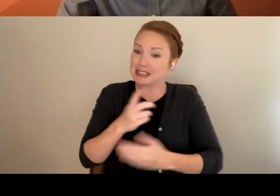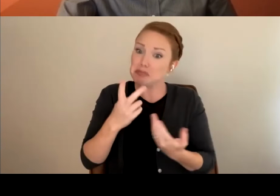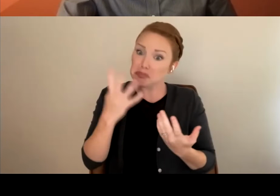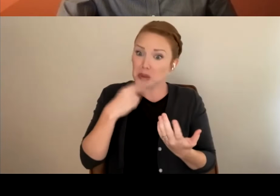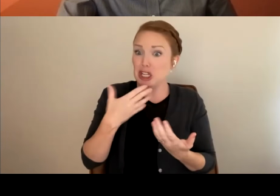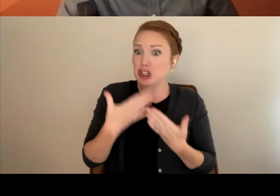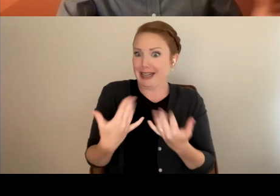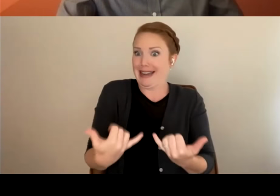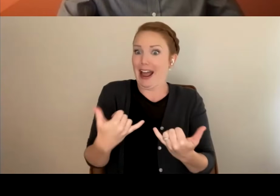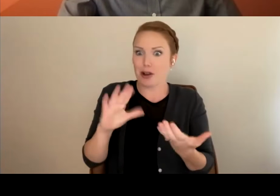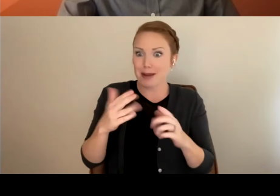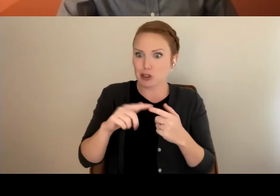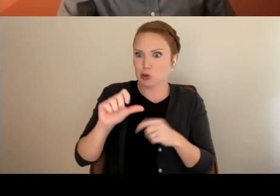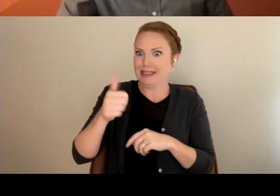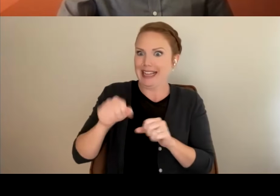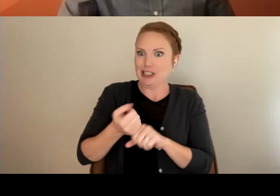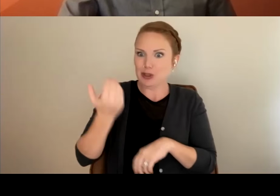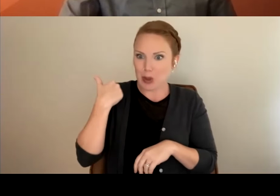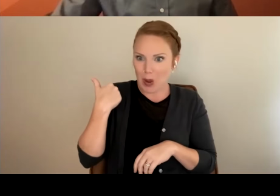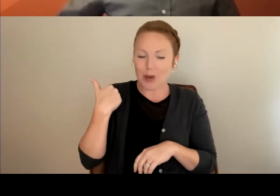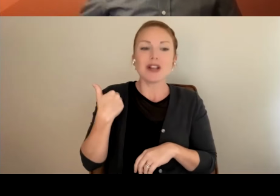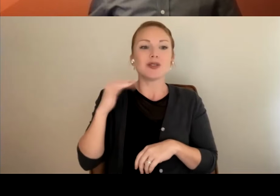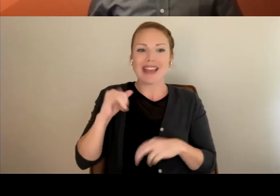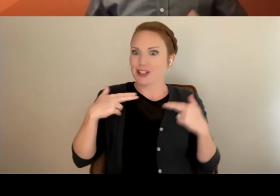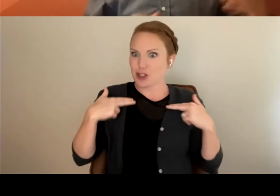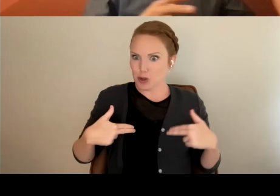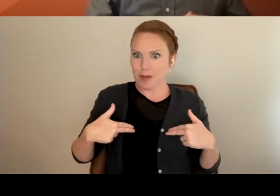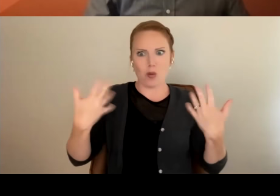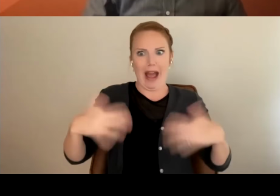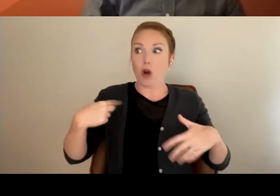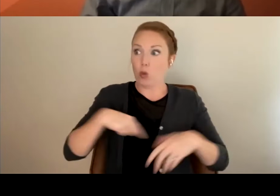so that is human factors and how far we've come. Data visualization - of course this